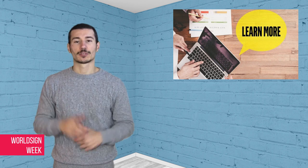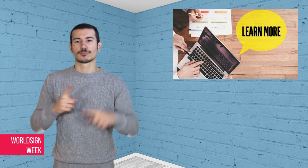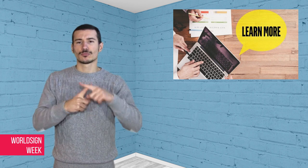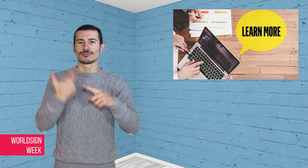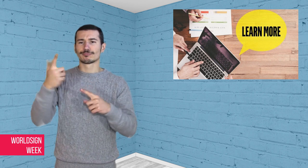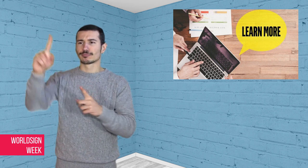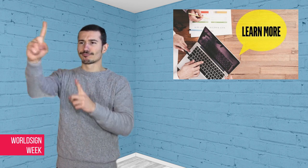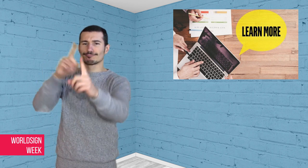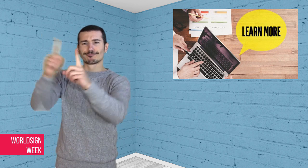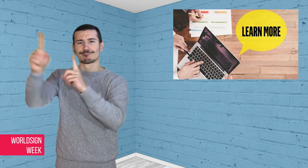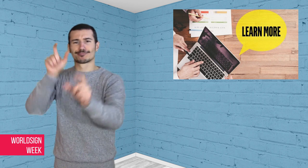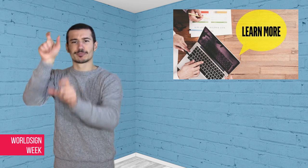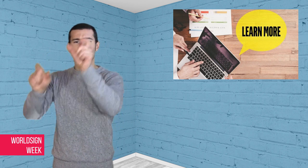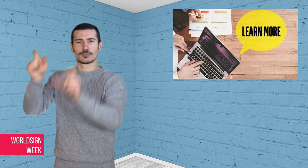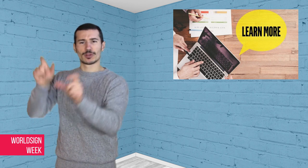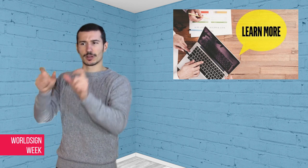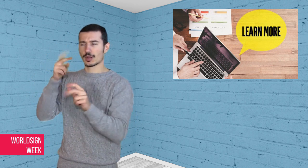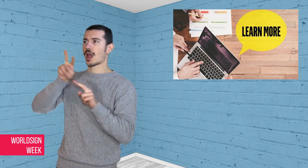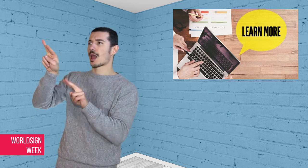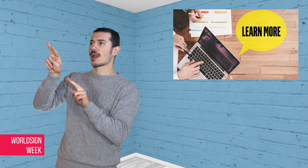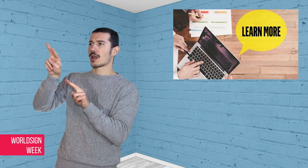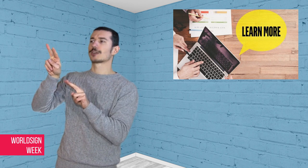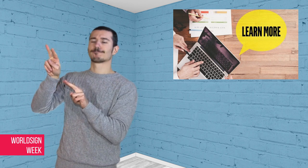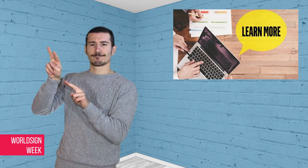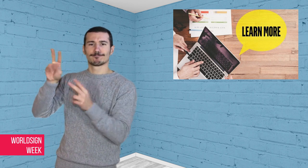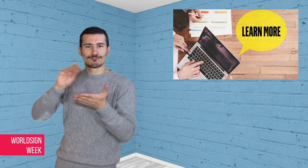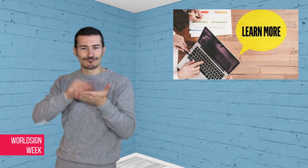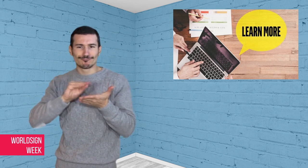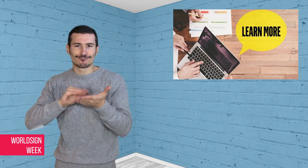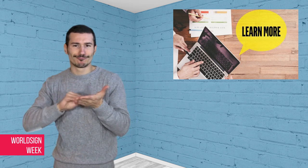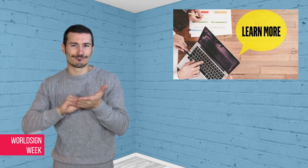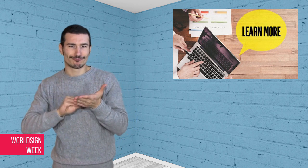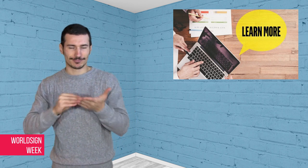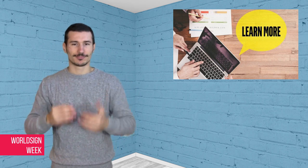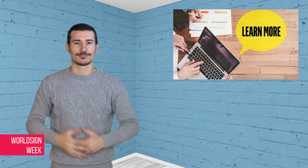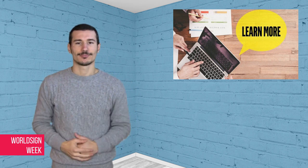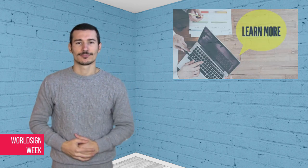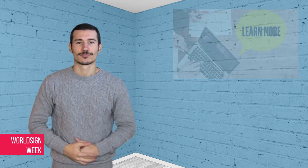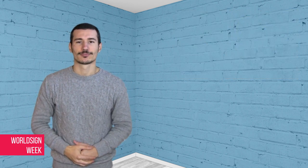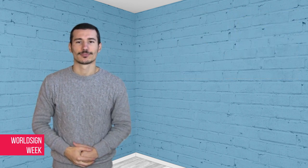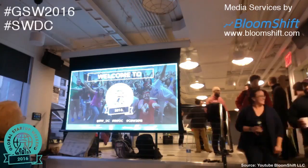a Deaf judge and mentors for this event.